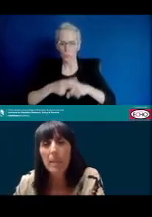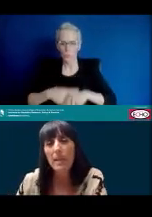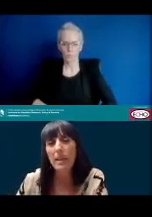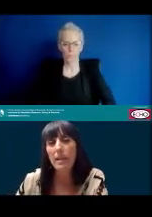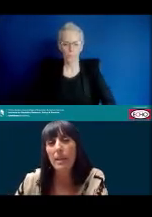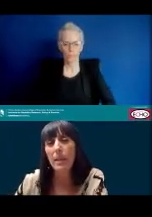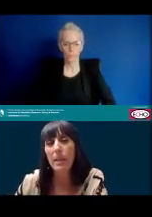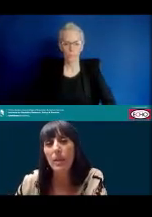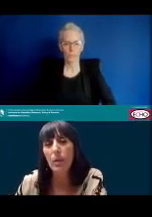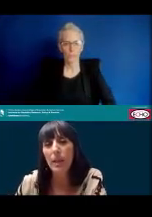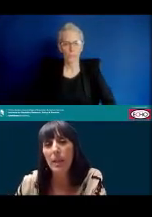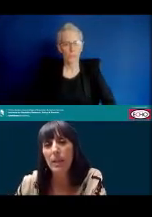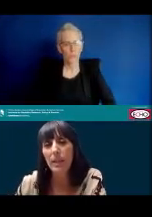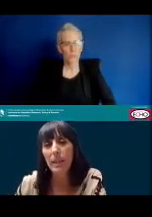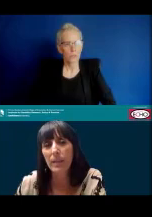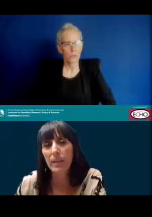missing somebody Tori or Leo?